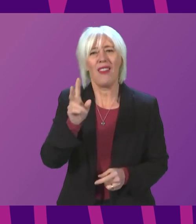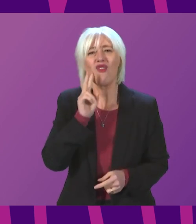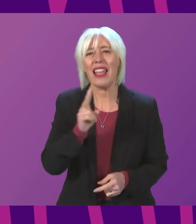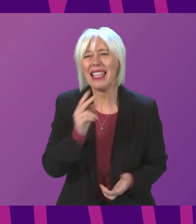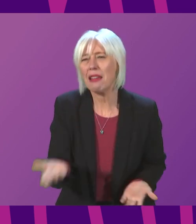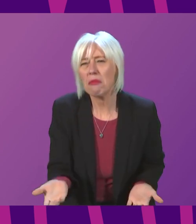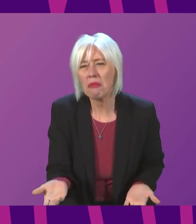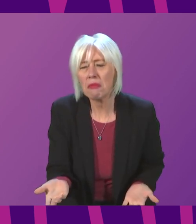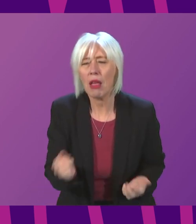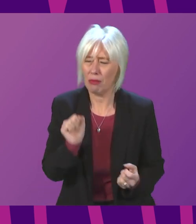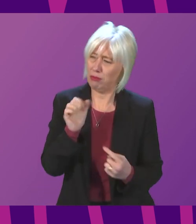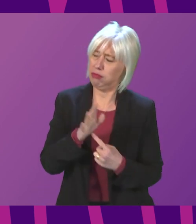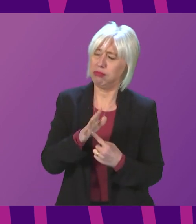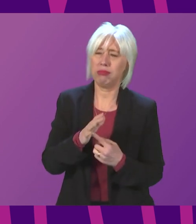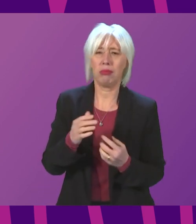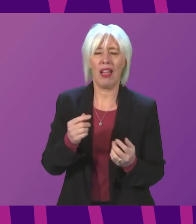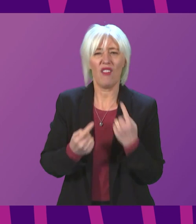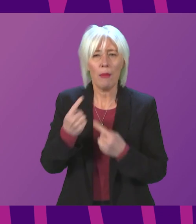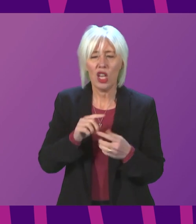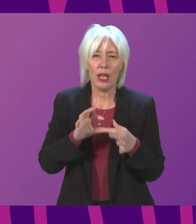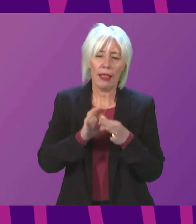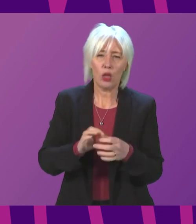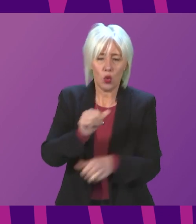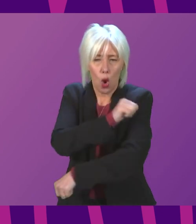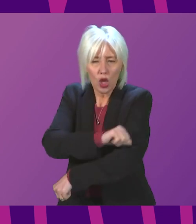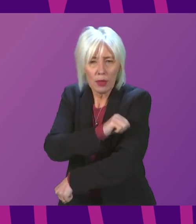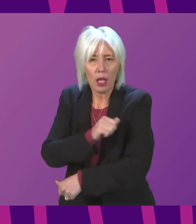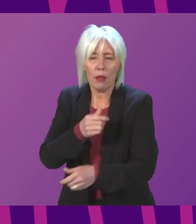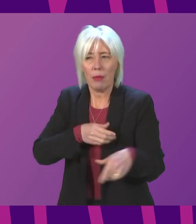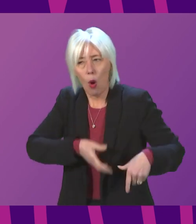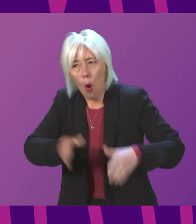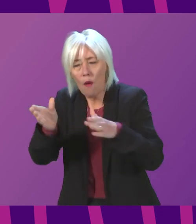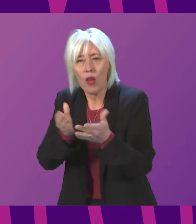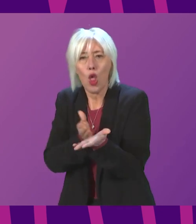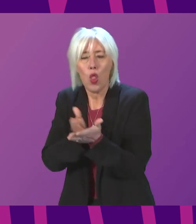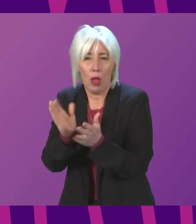information on hospitalisations because of Covid and on hospitalisations because people